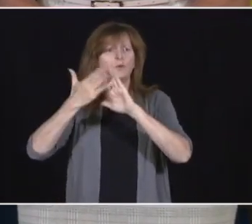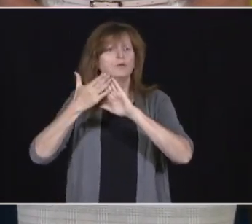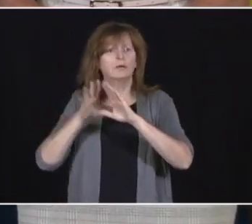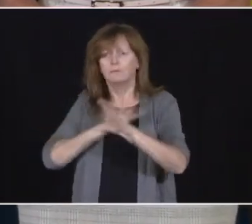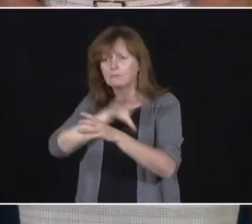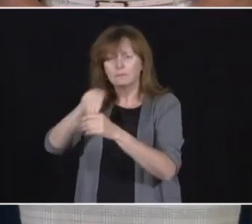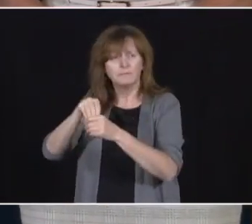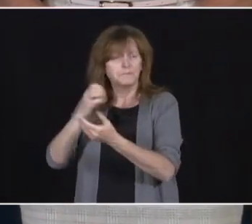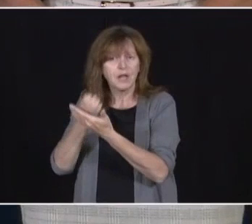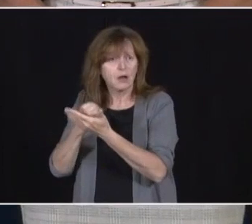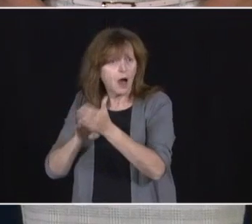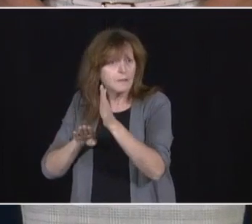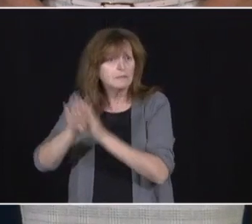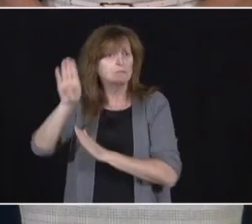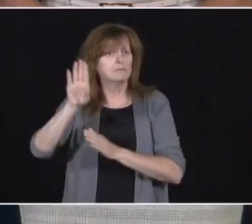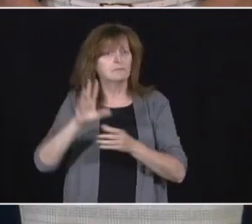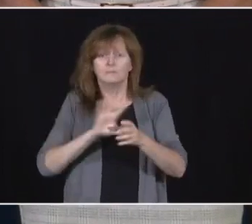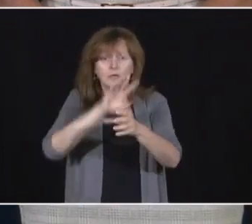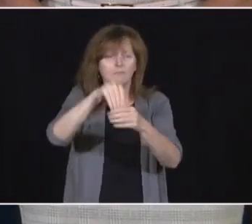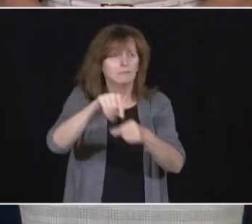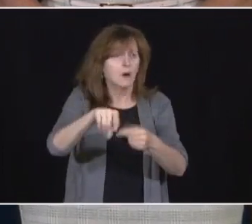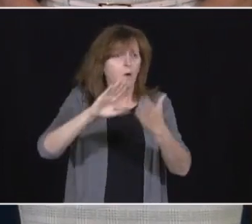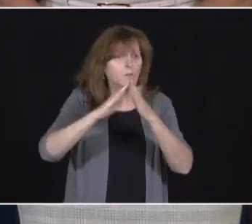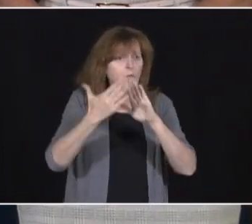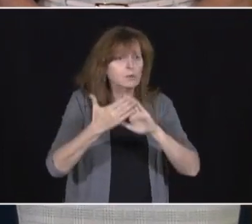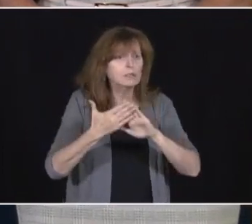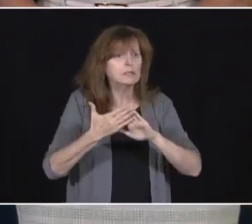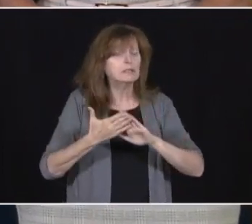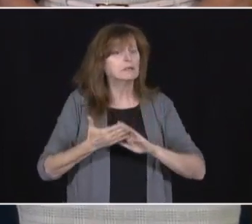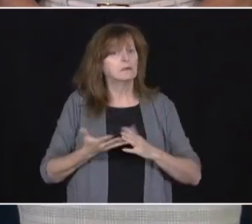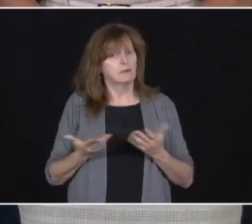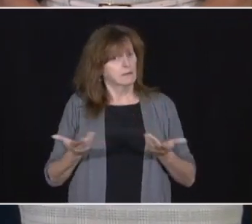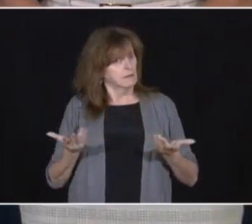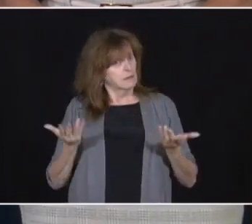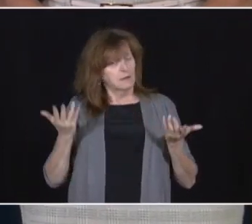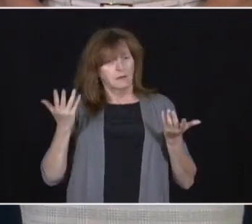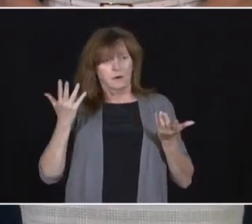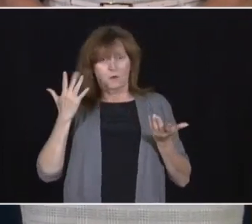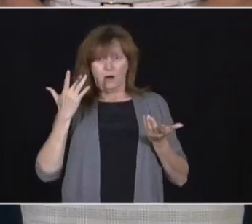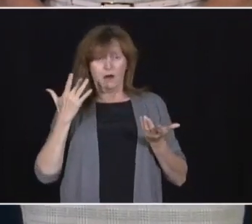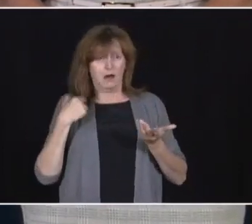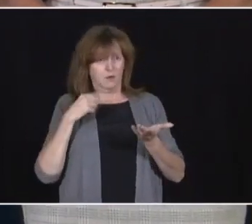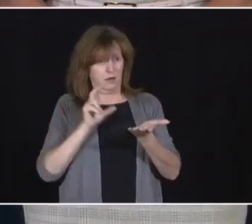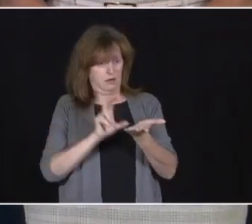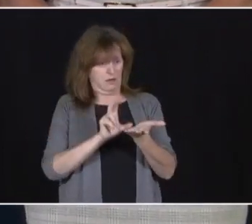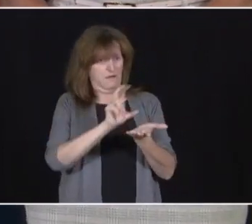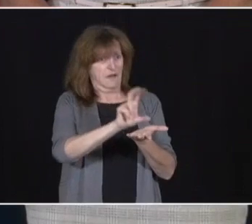economy and of our community. Because when we invest in our young people today,